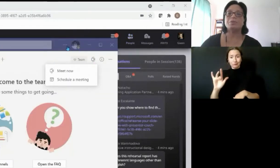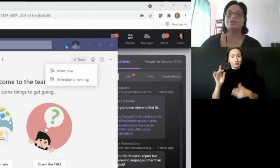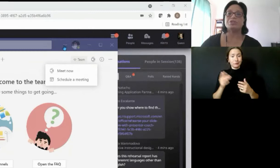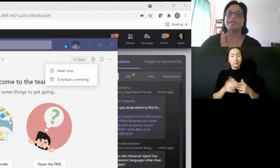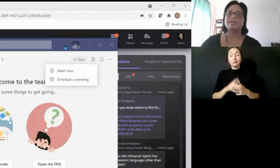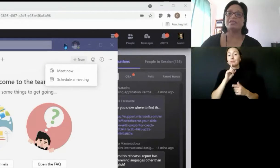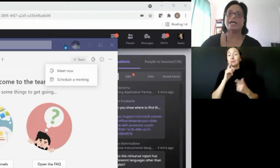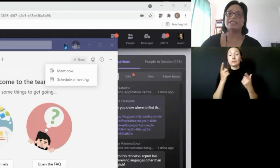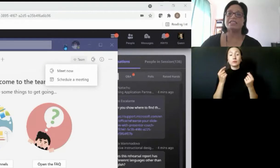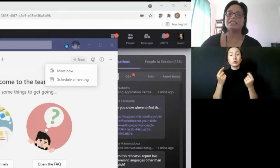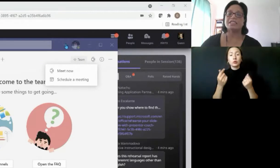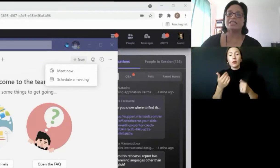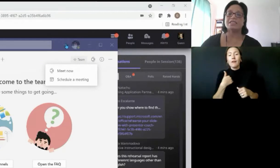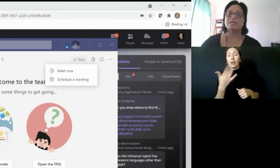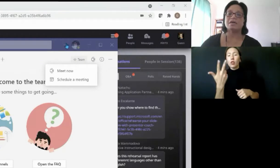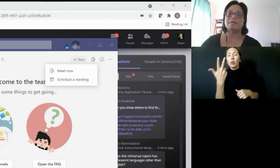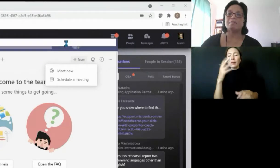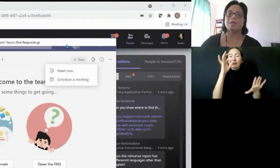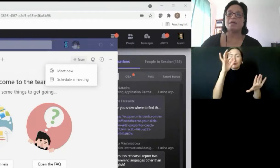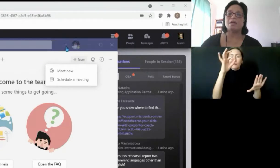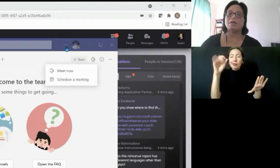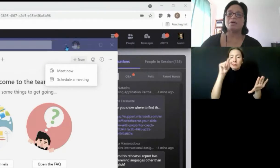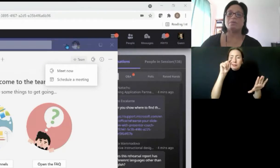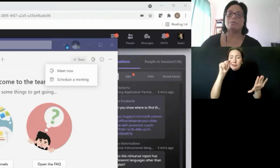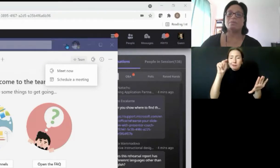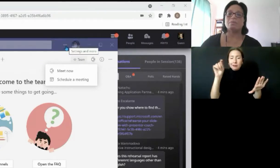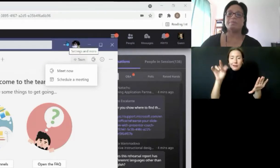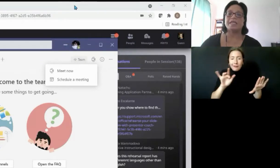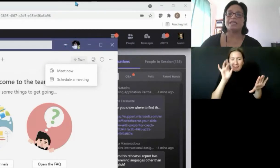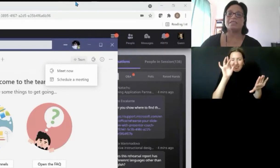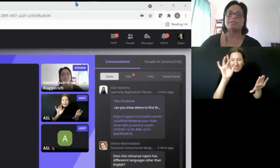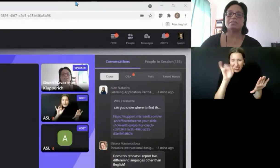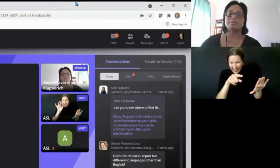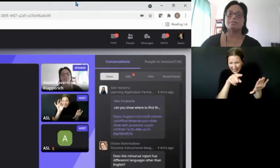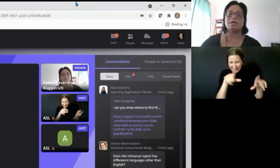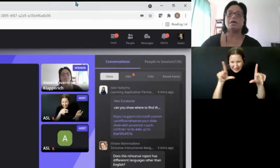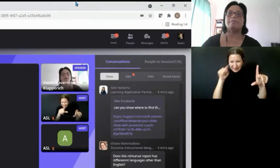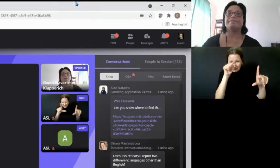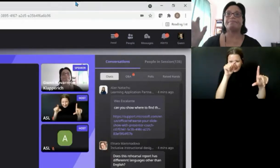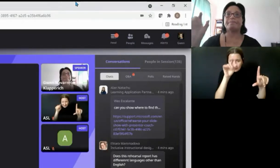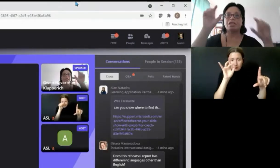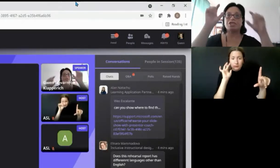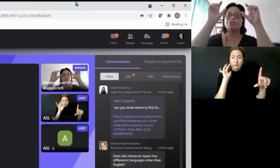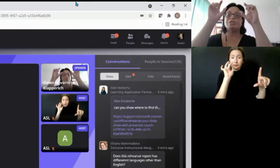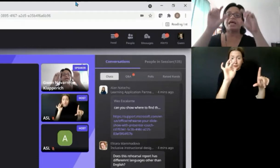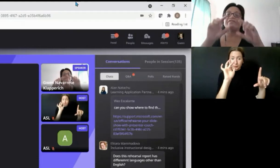um you know please um choose live captions and it will be right there